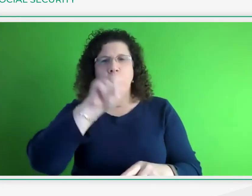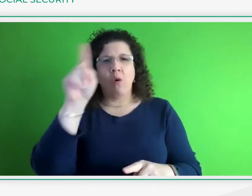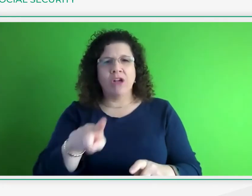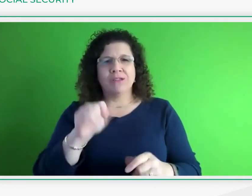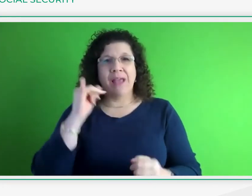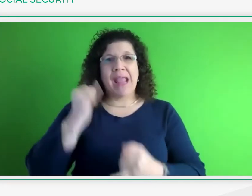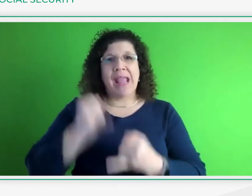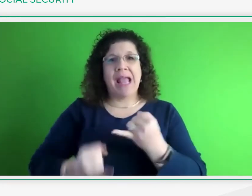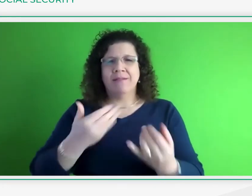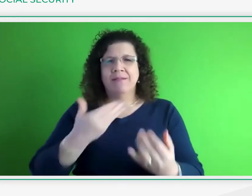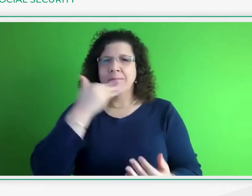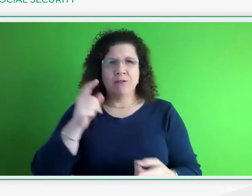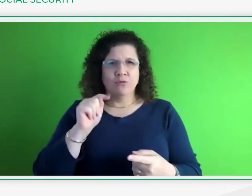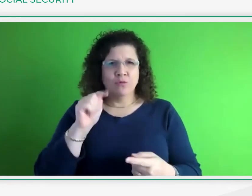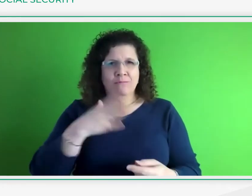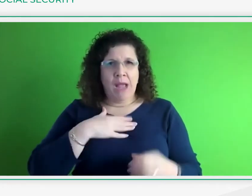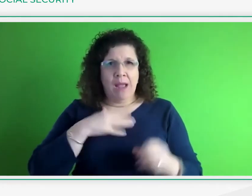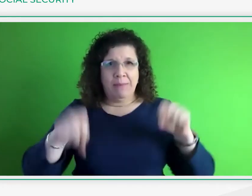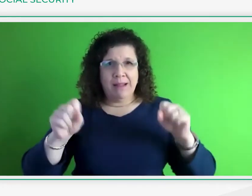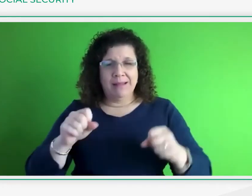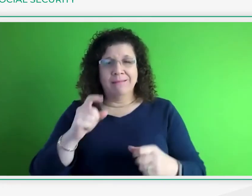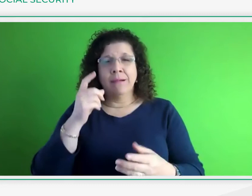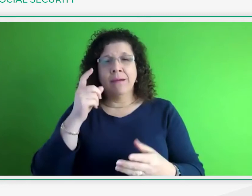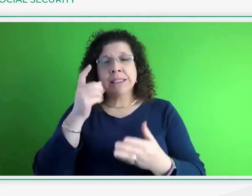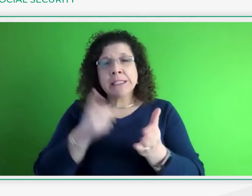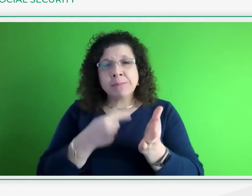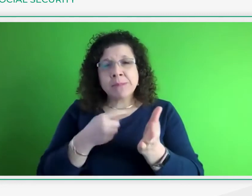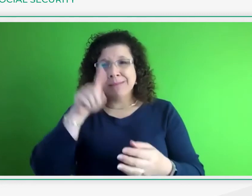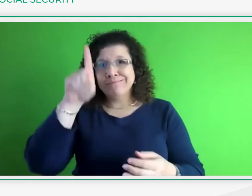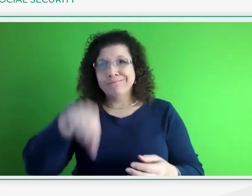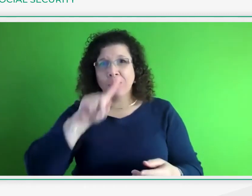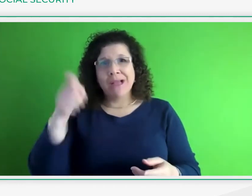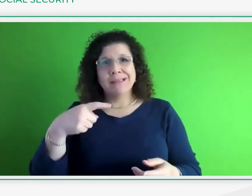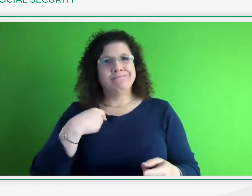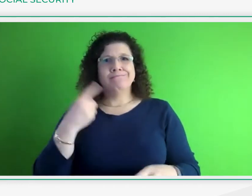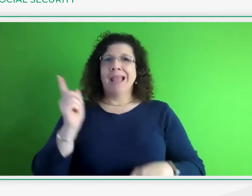So I will answer your questions at the end to the best of my ability, based on my experience.